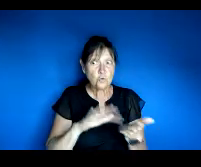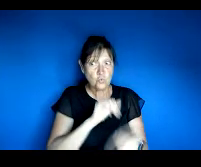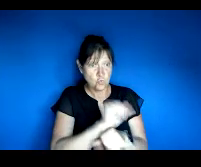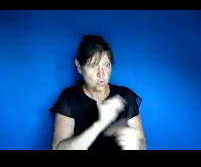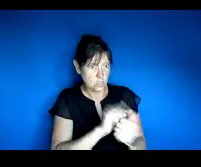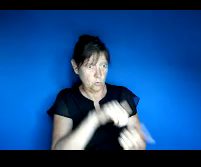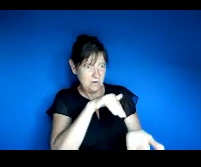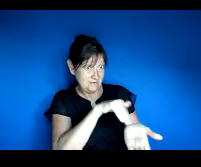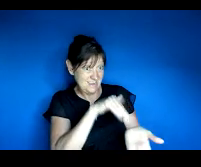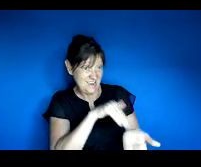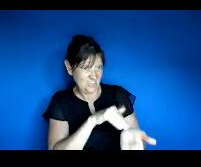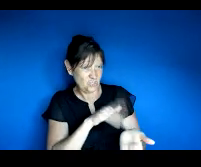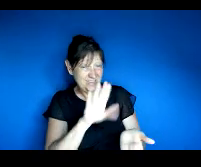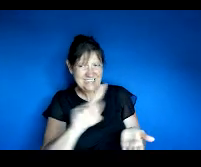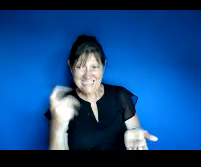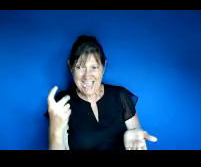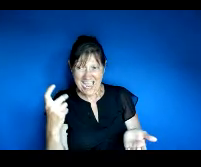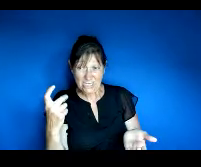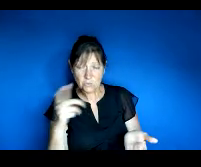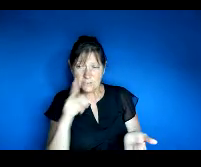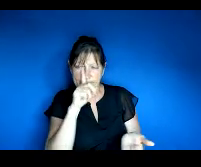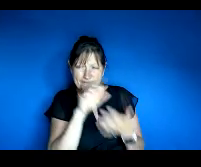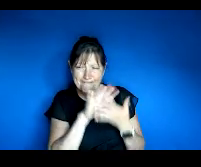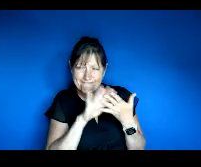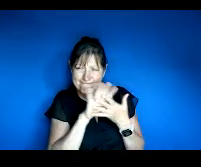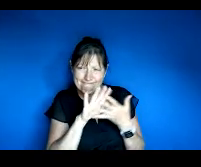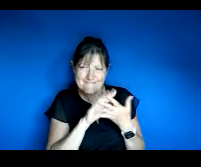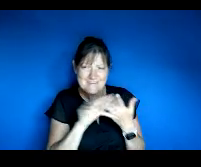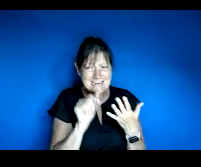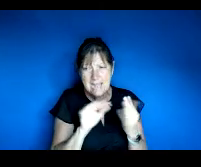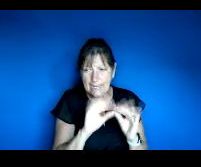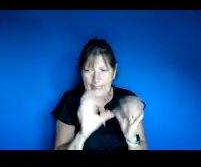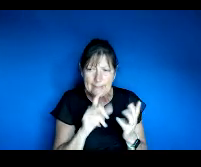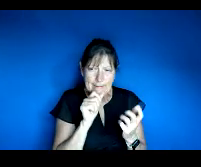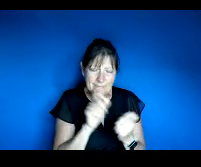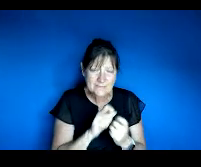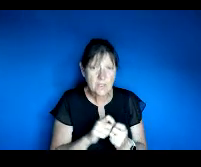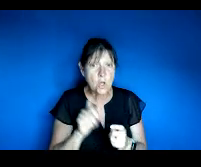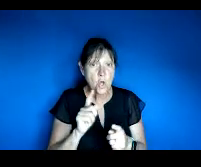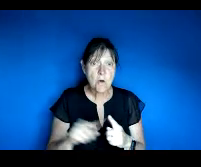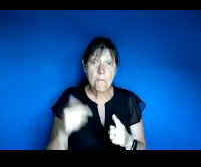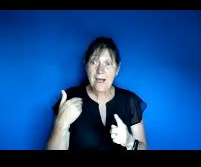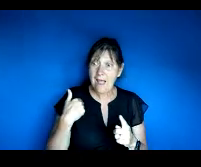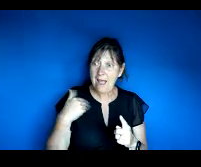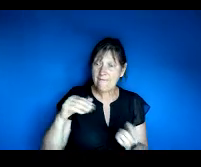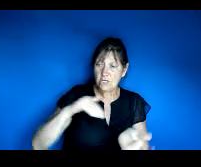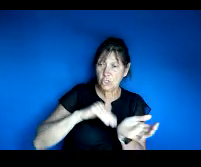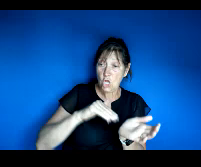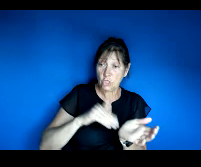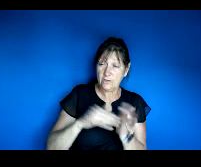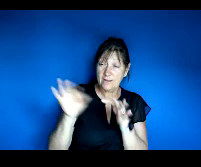but they do have an established relationship with a provider, and they can speak to kind of specific limitations that are showing up, and they're kind of working